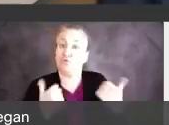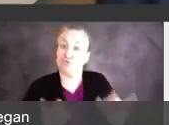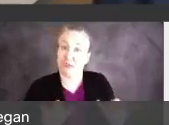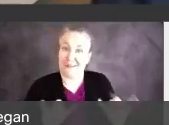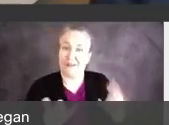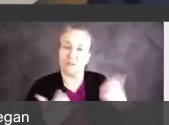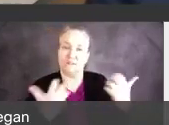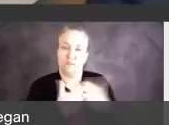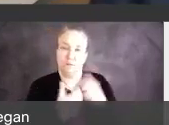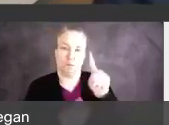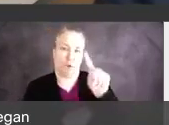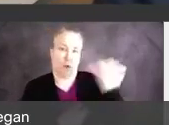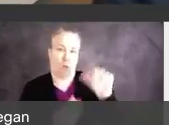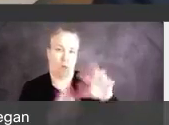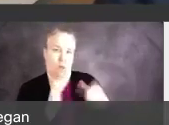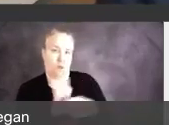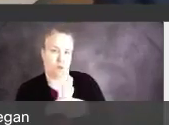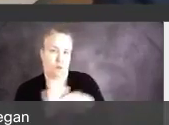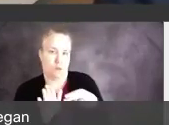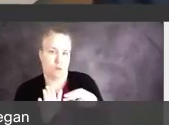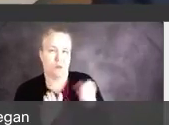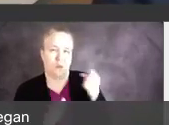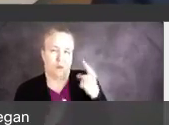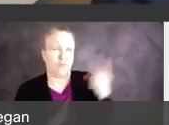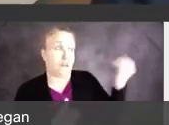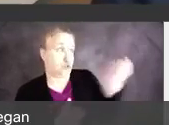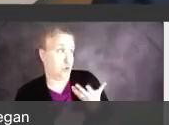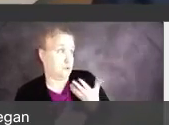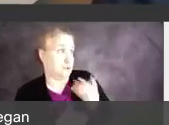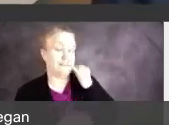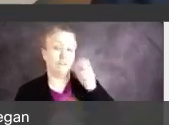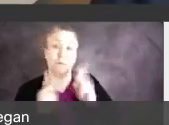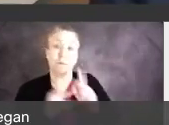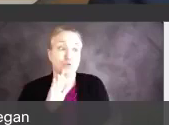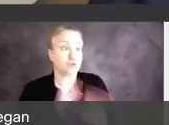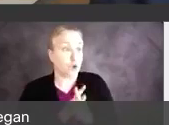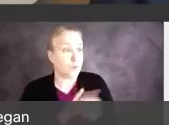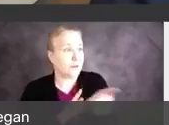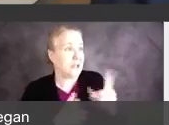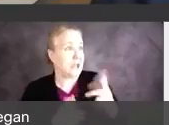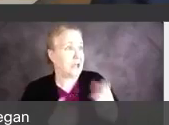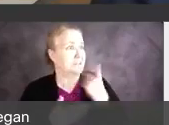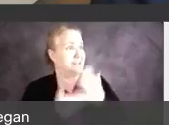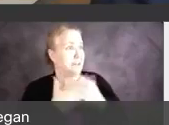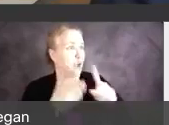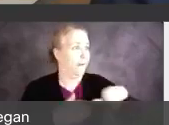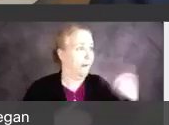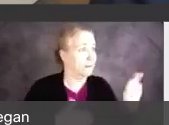we've all been told that we are not to turn away people based on where they live. And I believe that